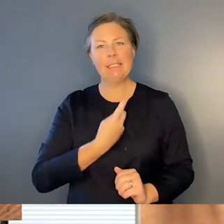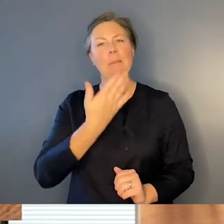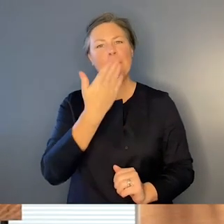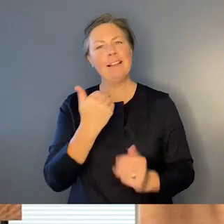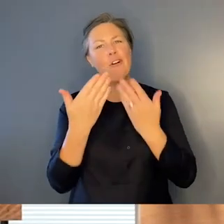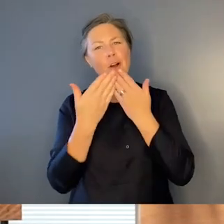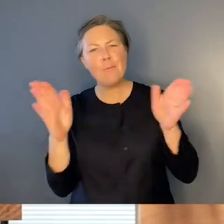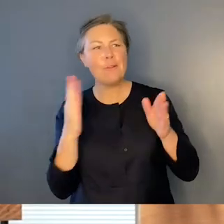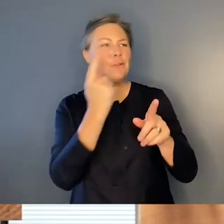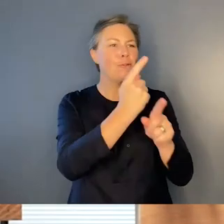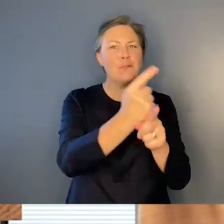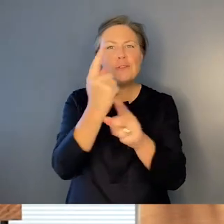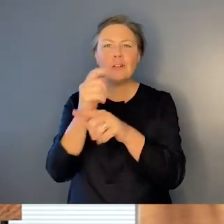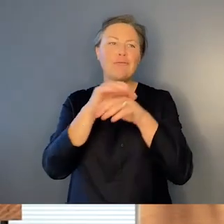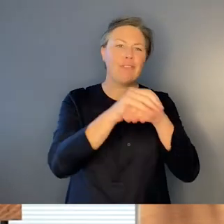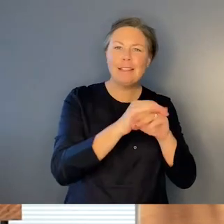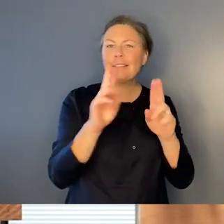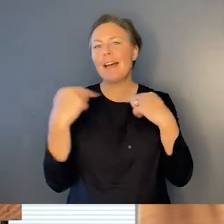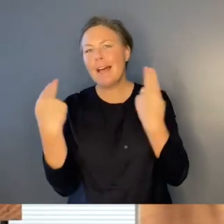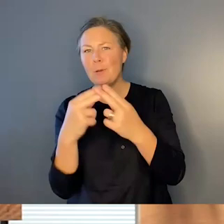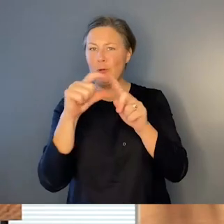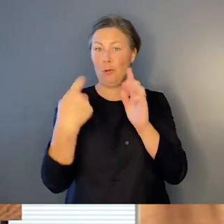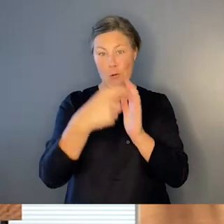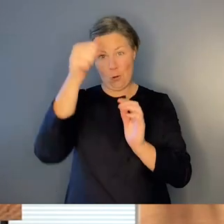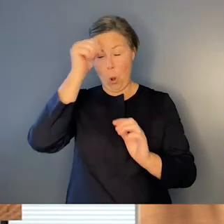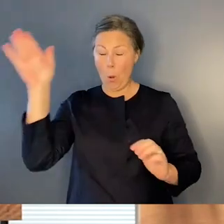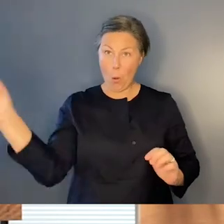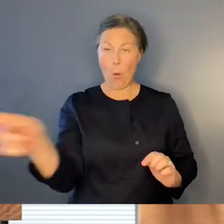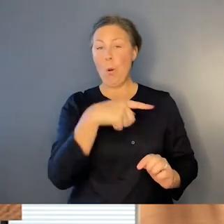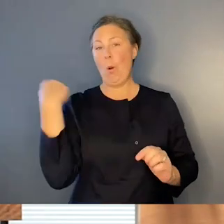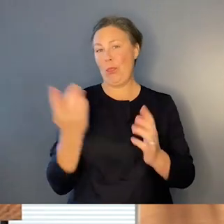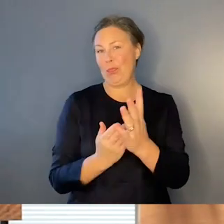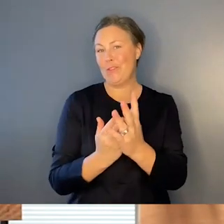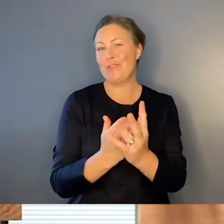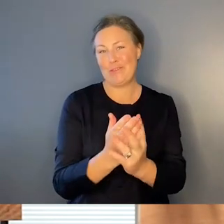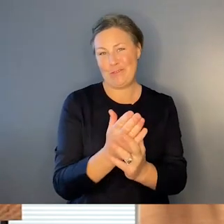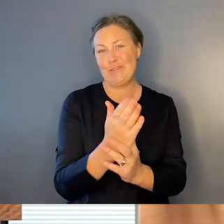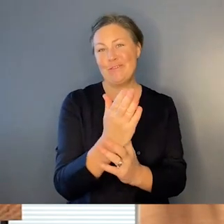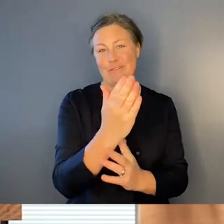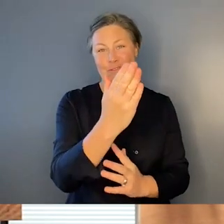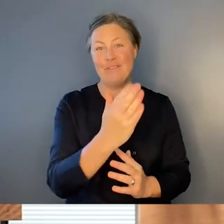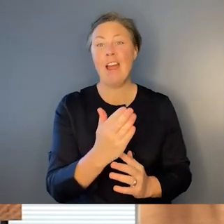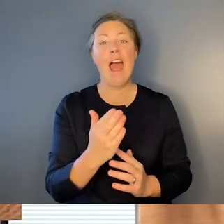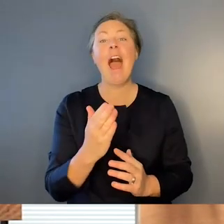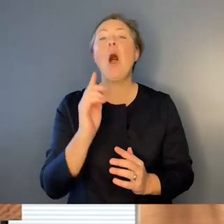so do share and talk to your friends and family because all women go through this and we can go through it together. And there is light at the end of the tunnel Alison...